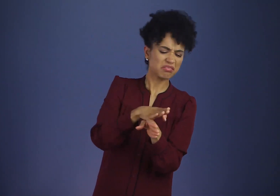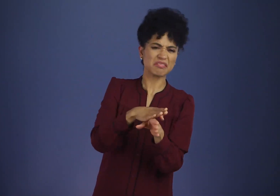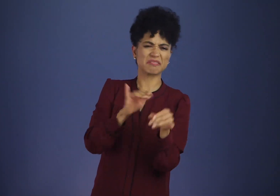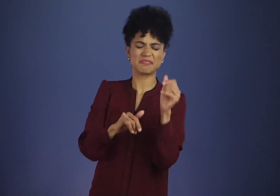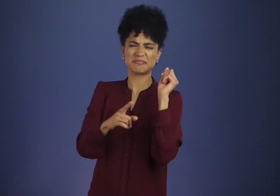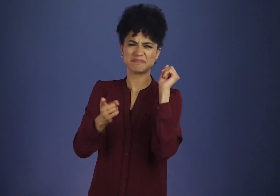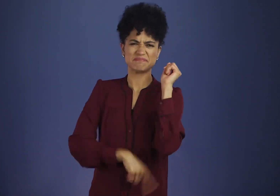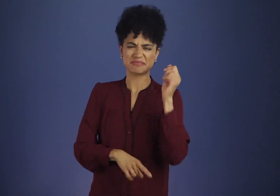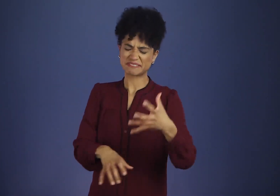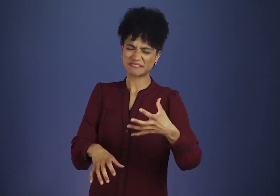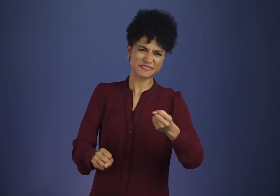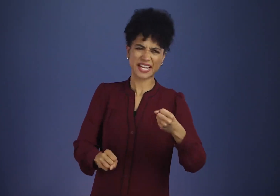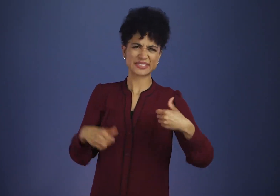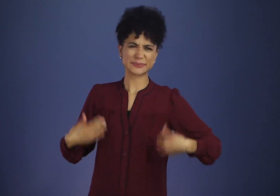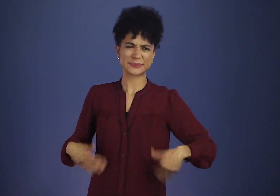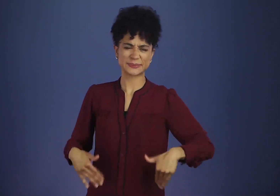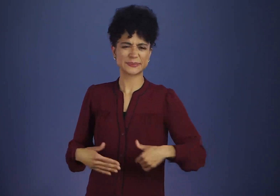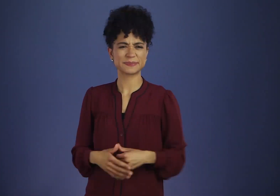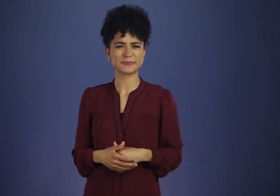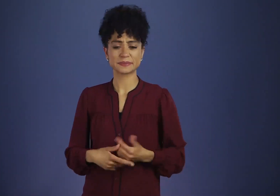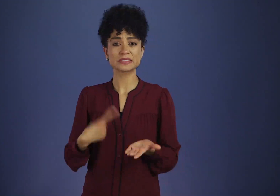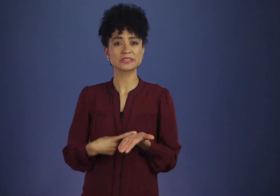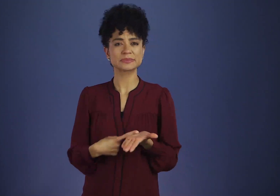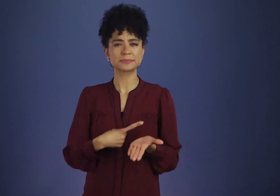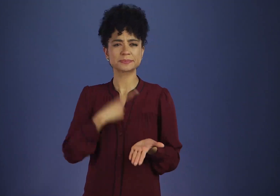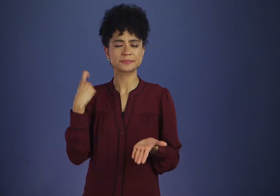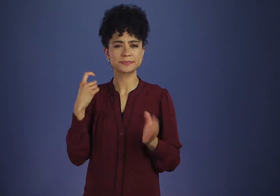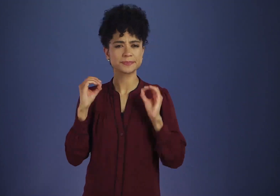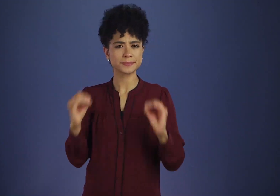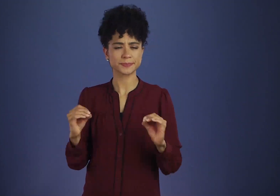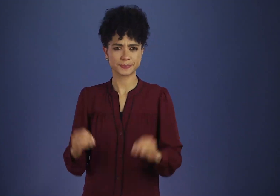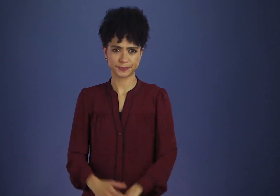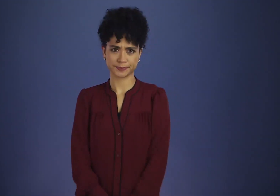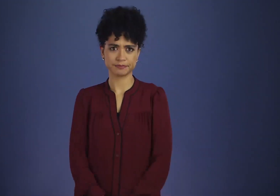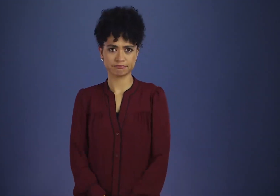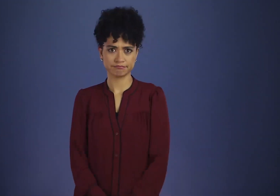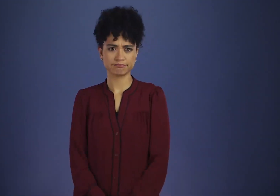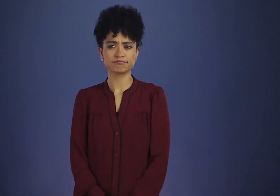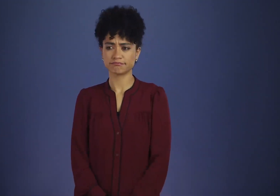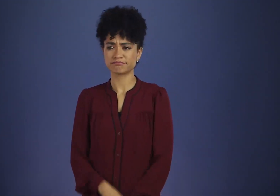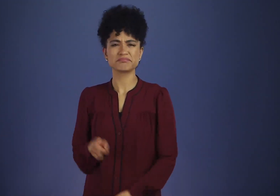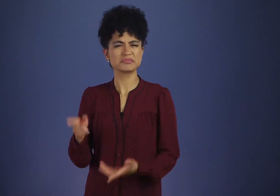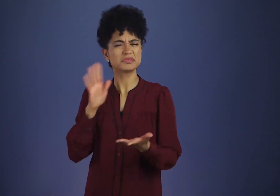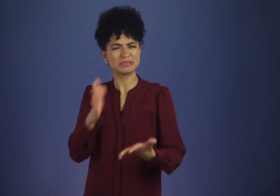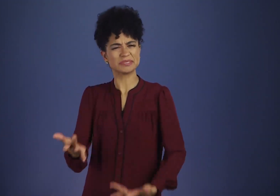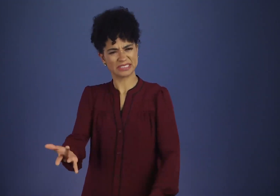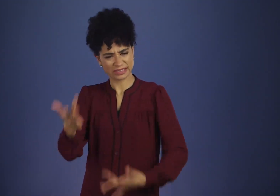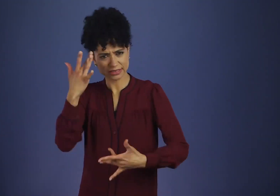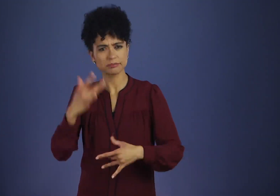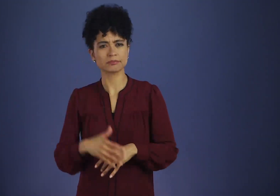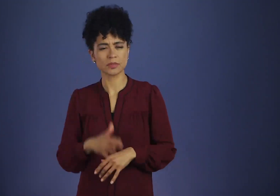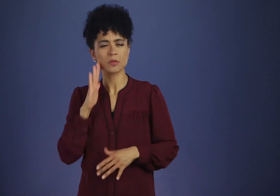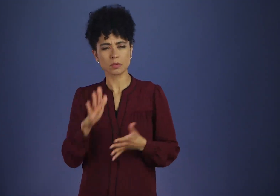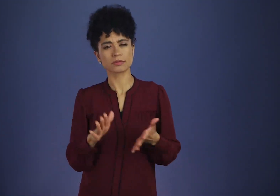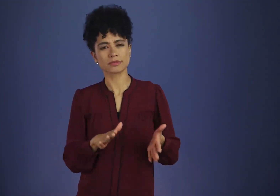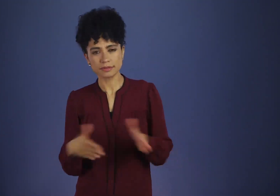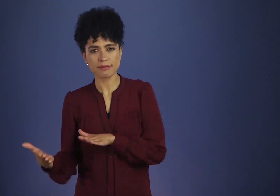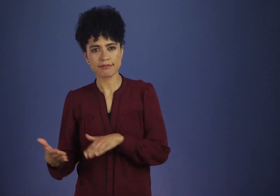If he deviates too far, the penalty is sure and swift; he sickens and dies.